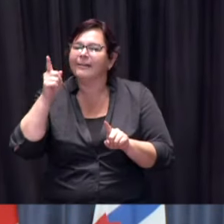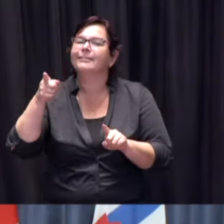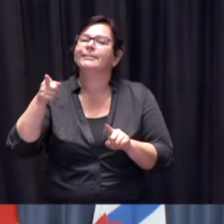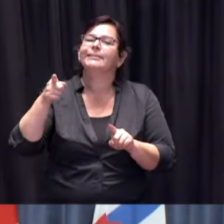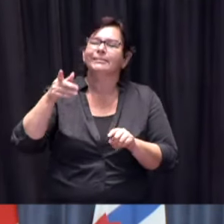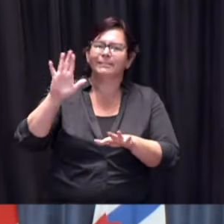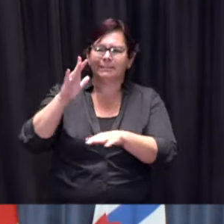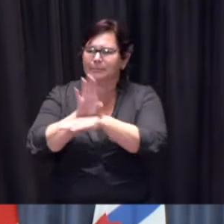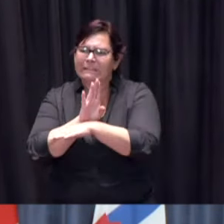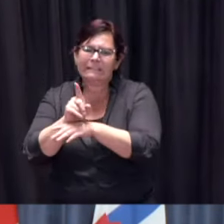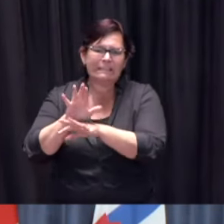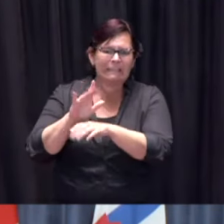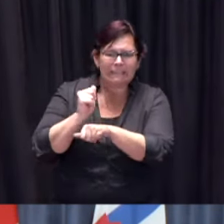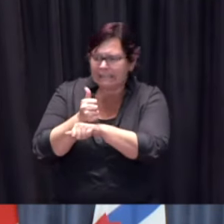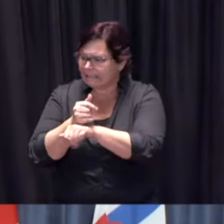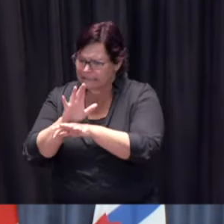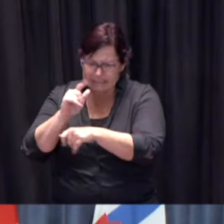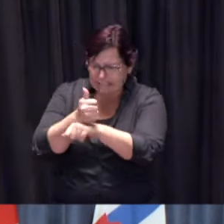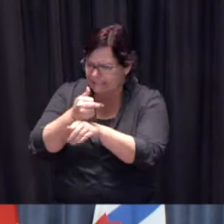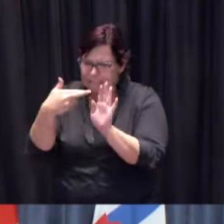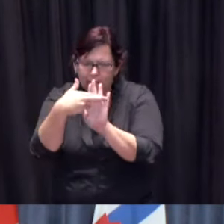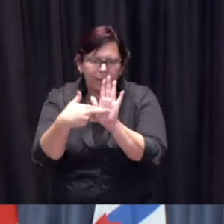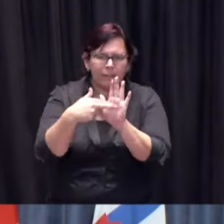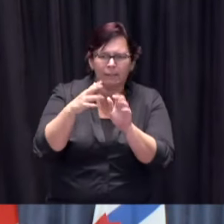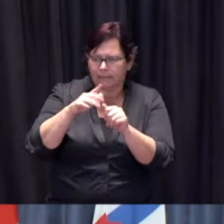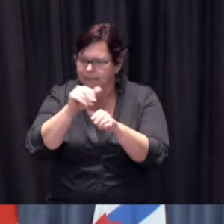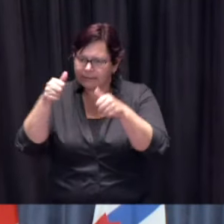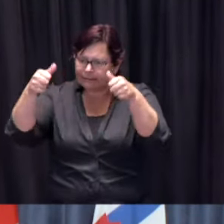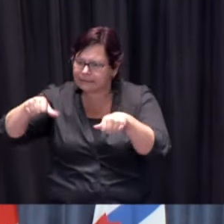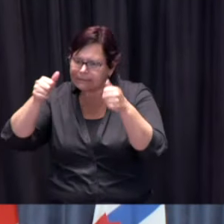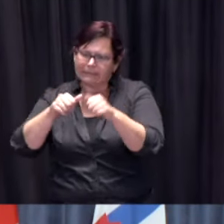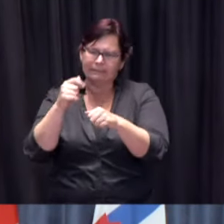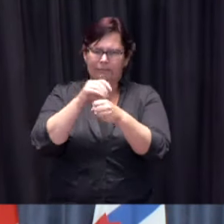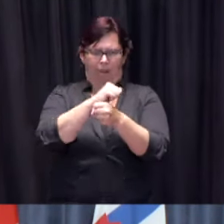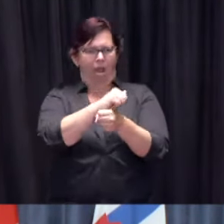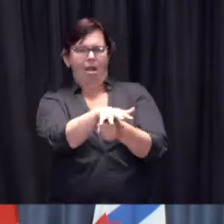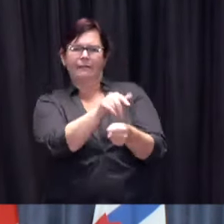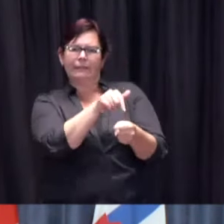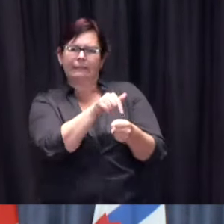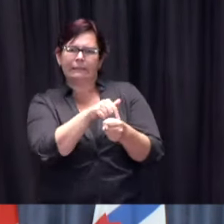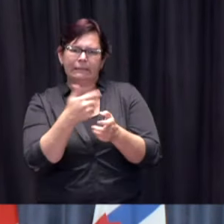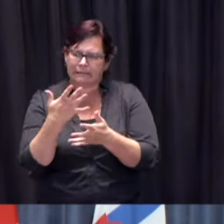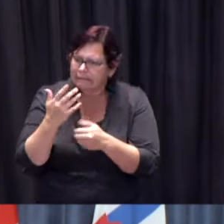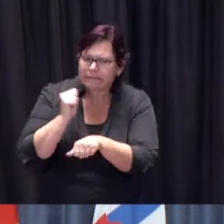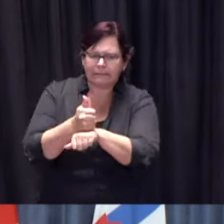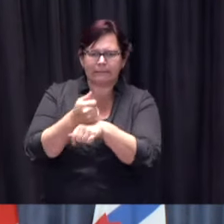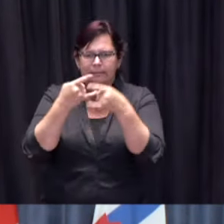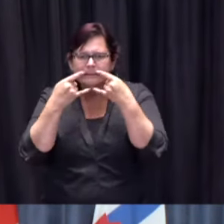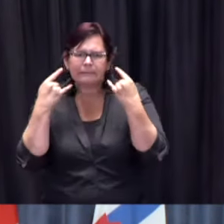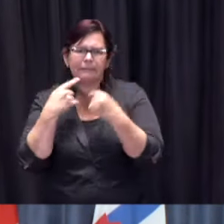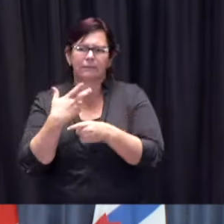complying with the mandatory face covering bylaw in public indoor spaces and that was what the bylaw covered.